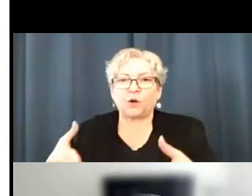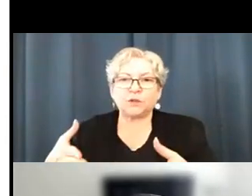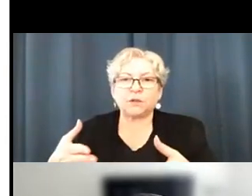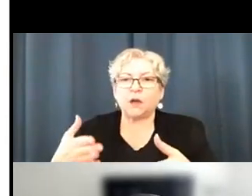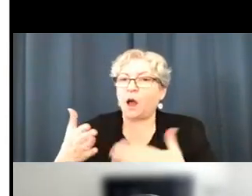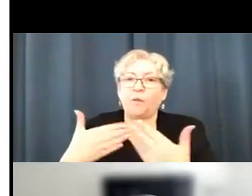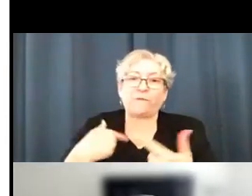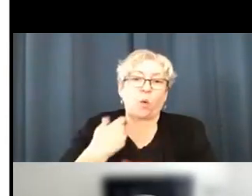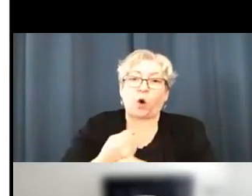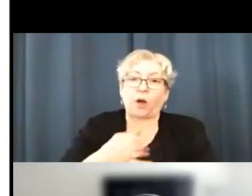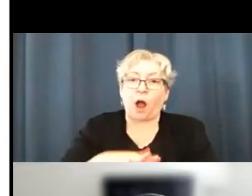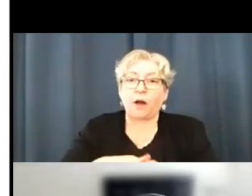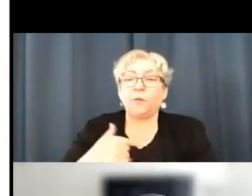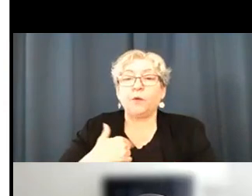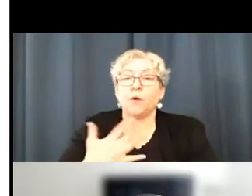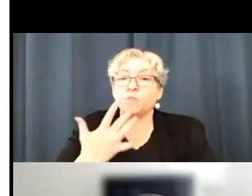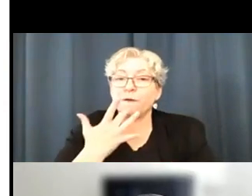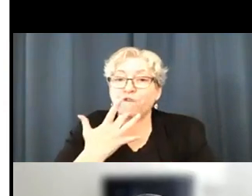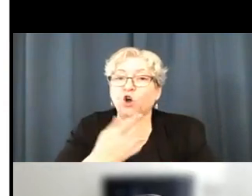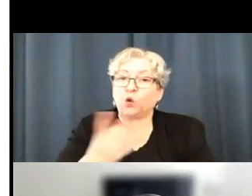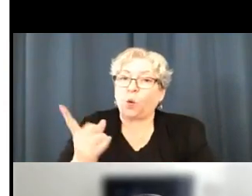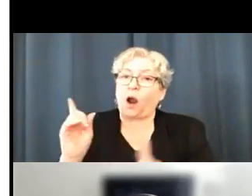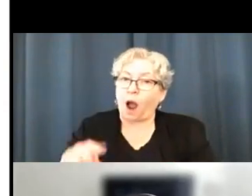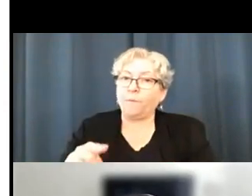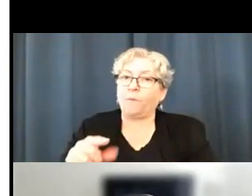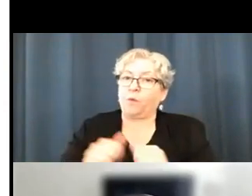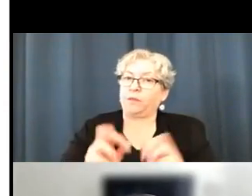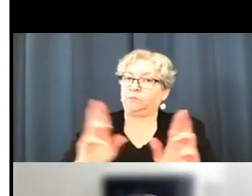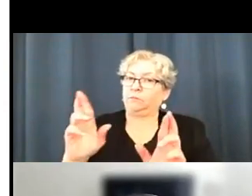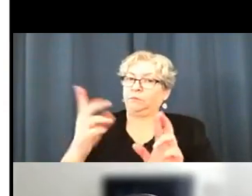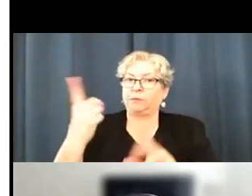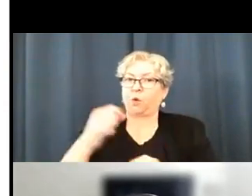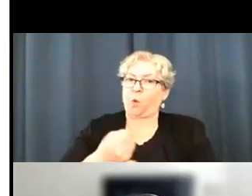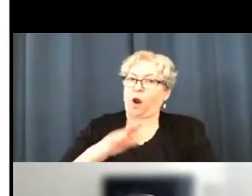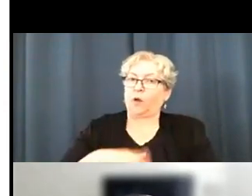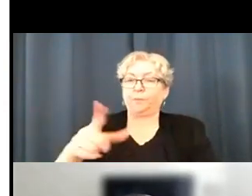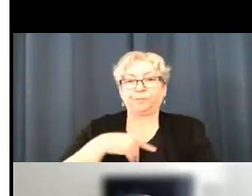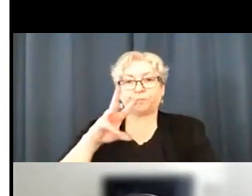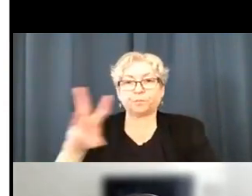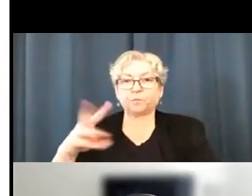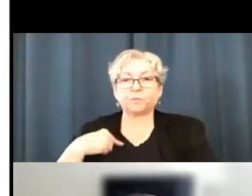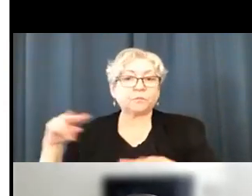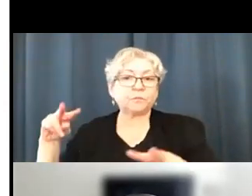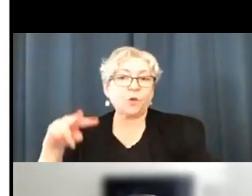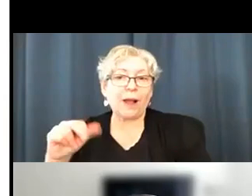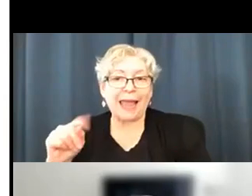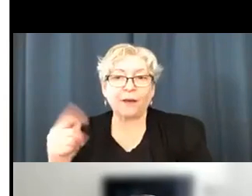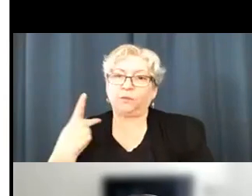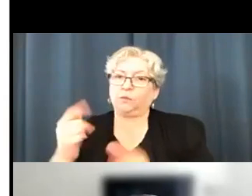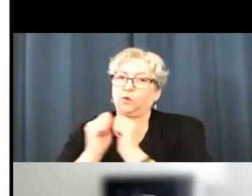And we would prefer that you actually come with something that you're working on. So, if you've got a website, we can take a look at, we'll look at it together, we'll walk you through it